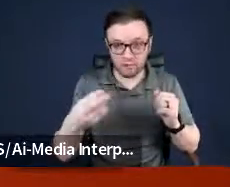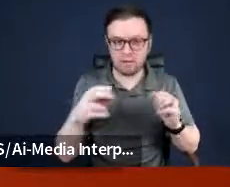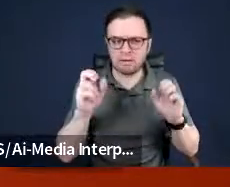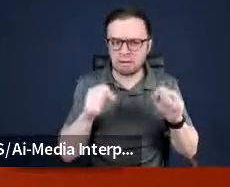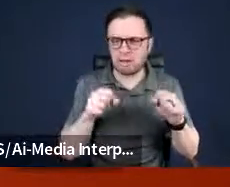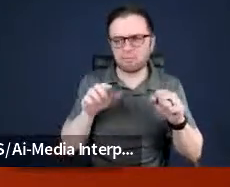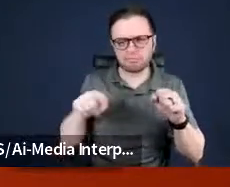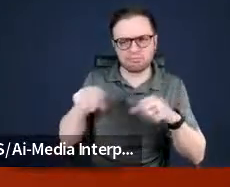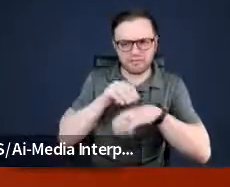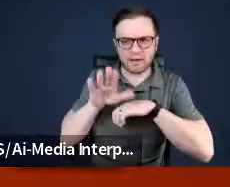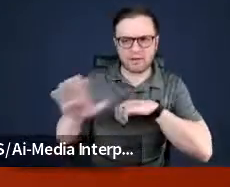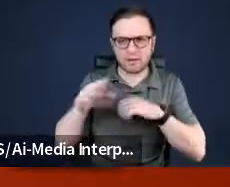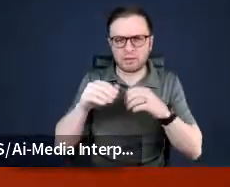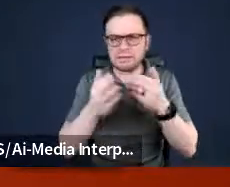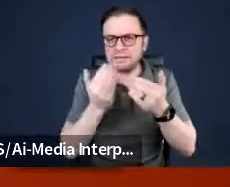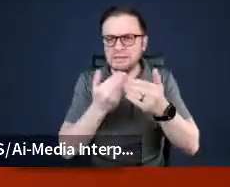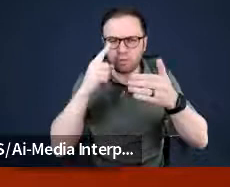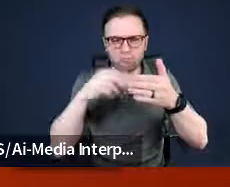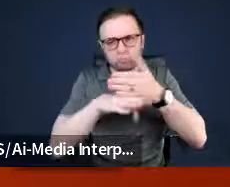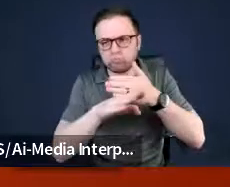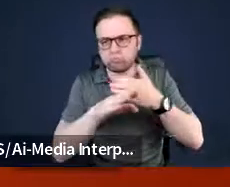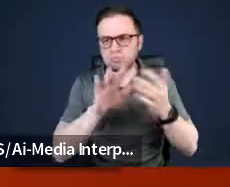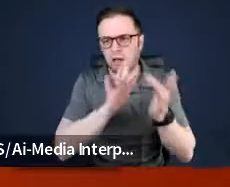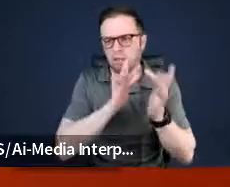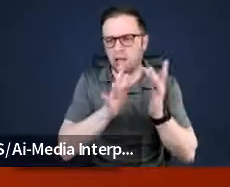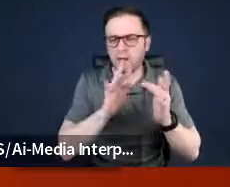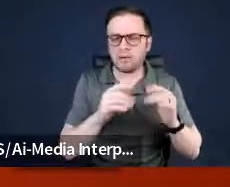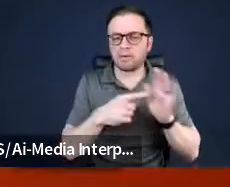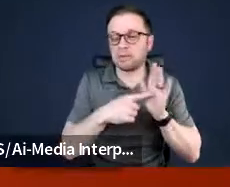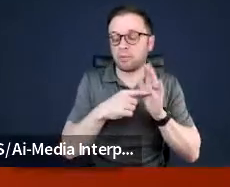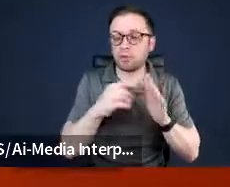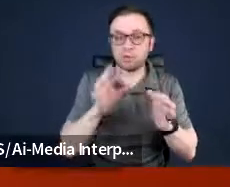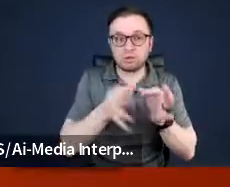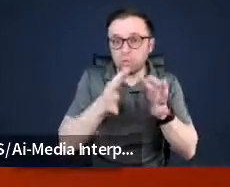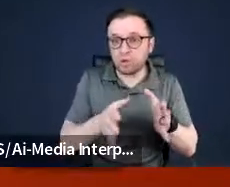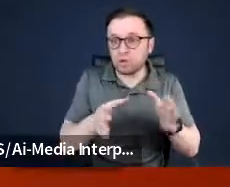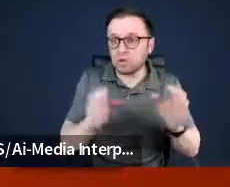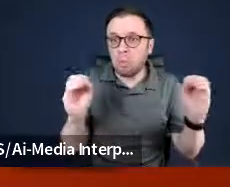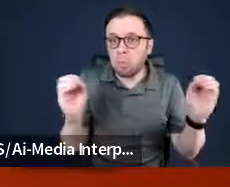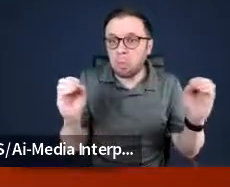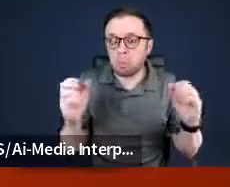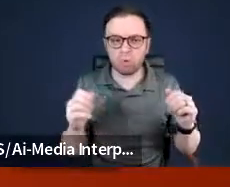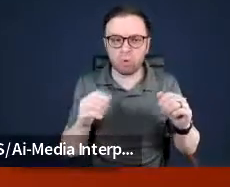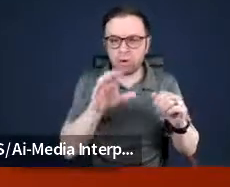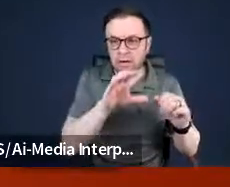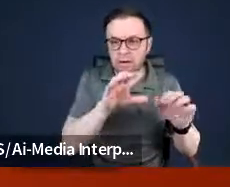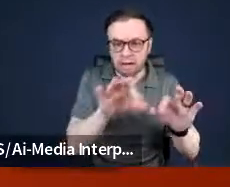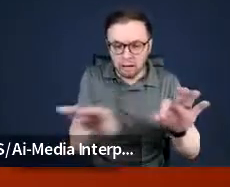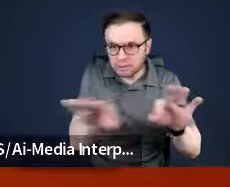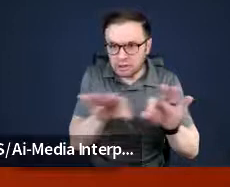that is how sites and IT solutions should be coded. And finally, Deaf and hard of hearing can definitely impact